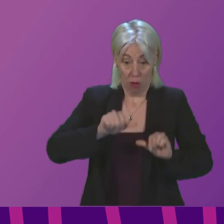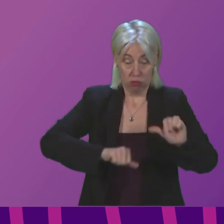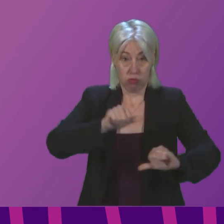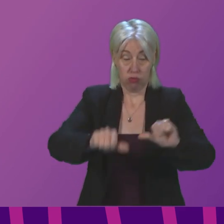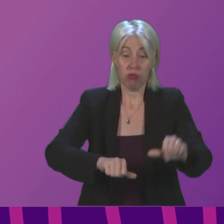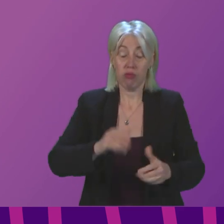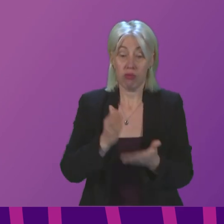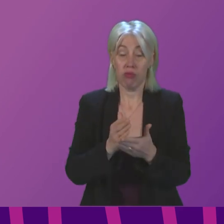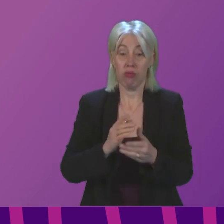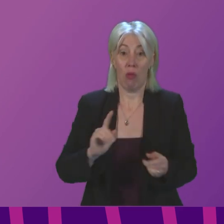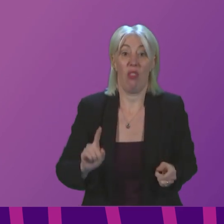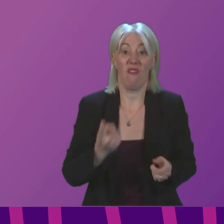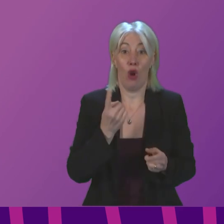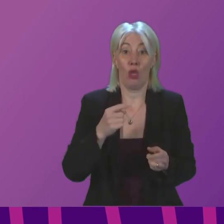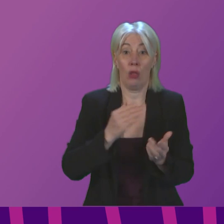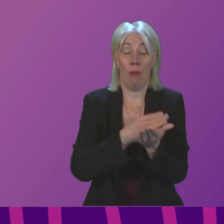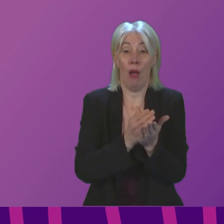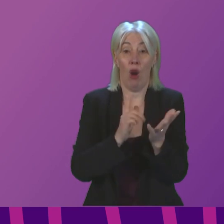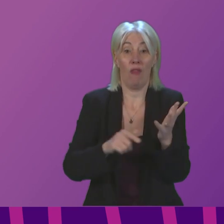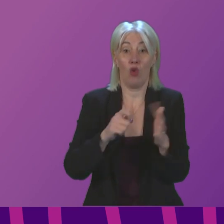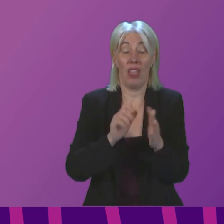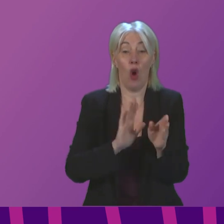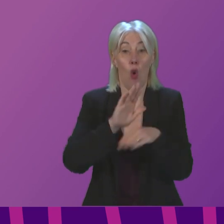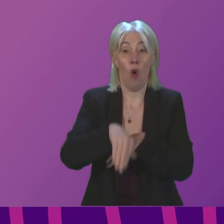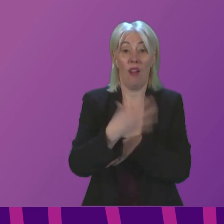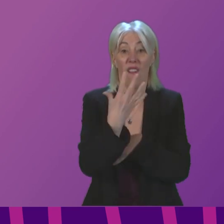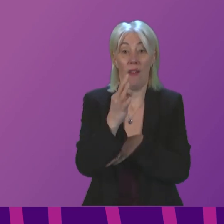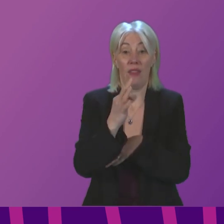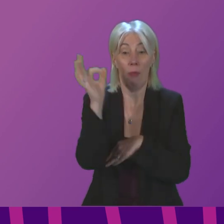first part of the UK to vaccinate more than 50 per cent of over-50s with the booster,